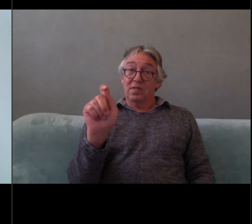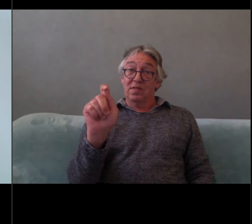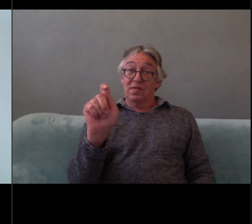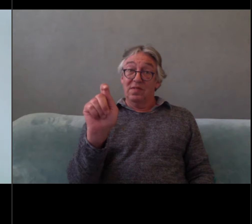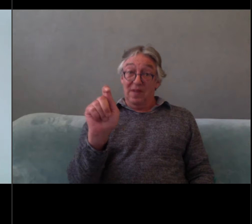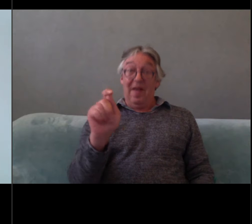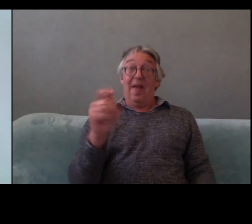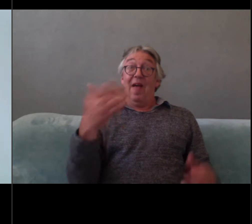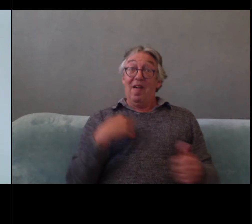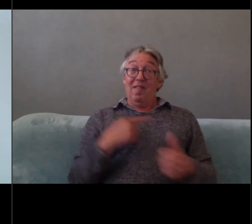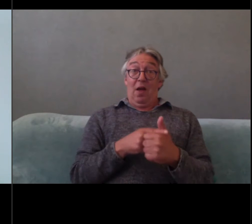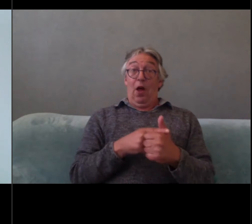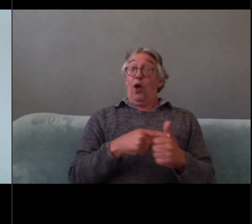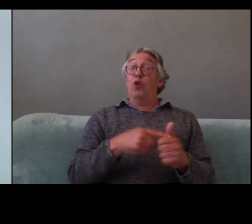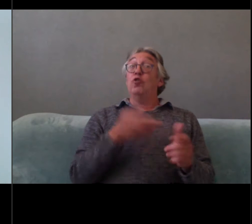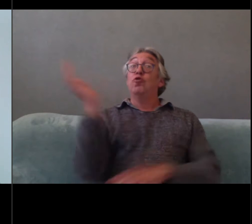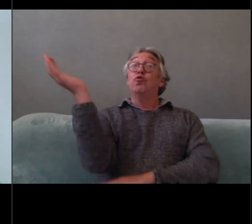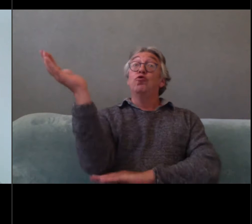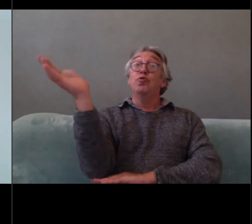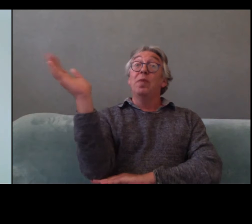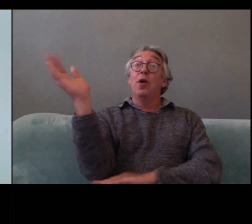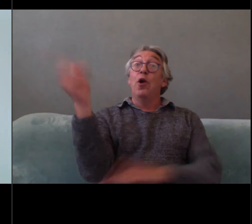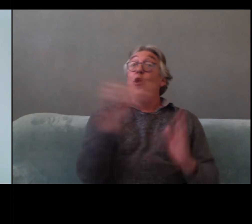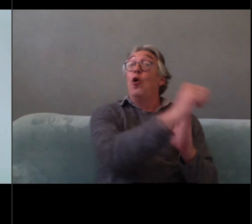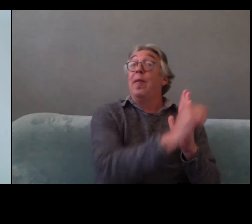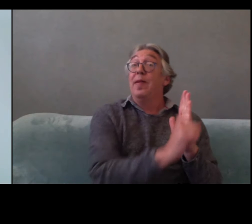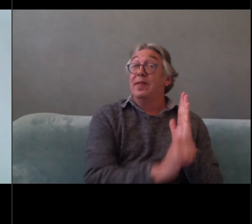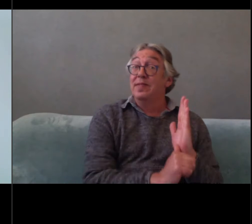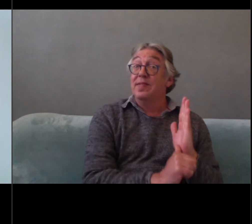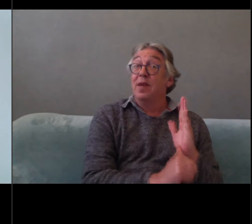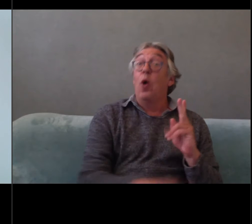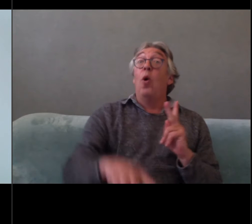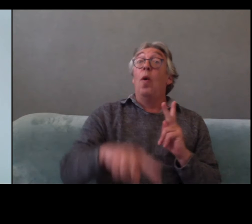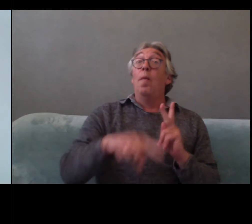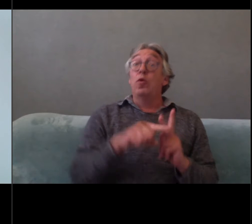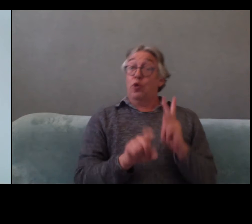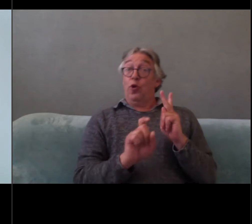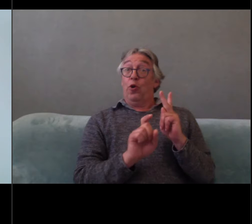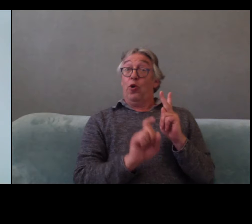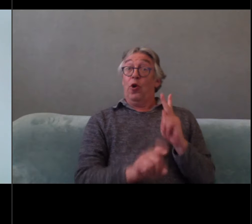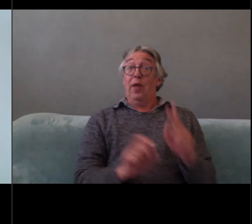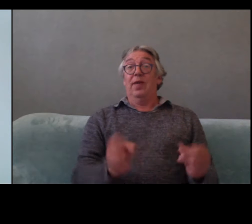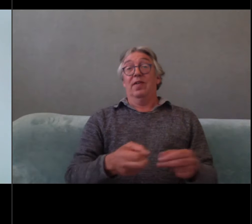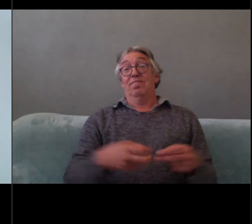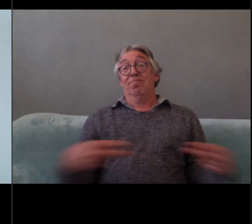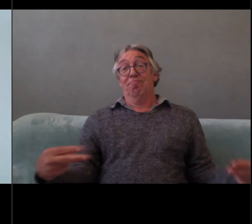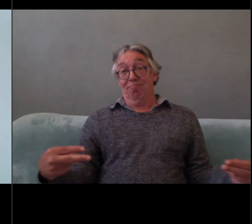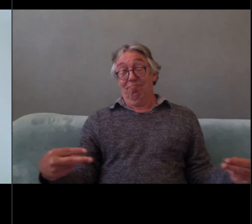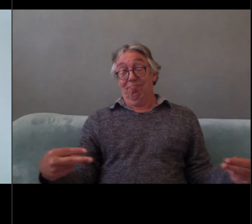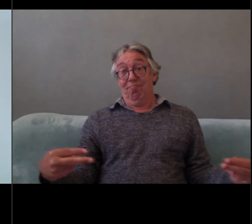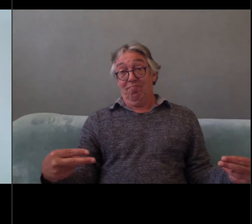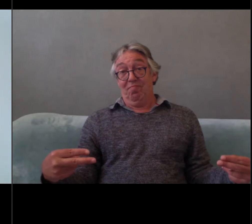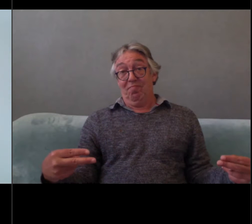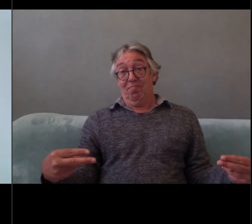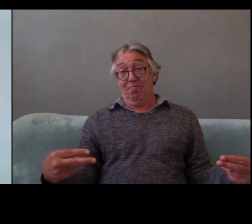As some of you may have noticed, the webinar will have interpretation in international sign language.